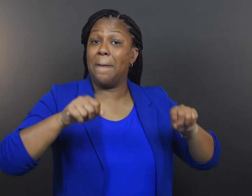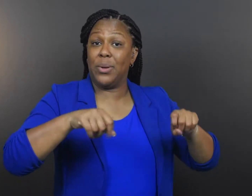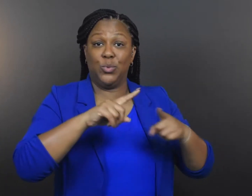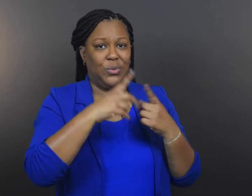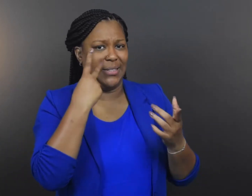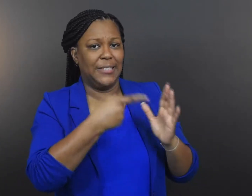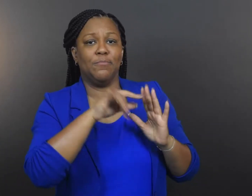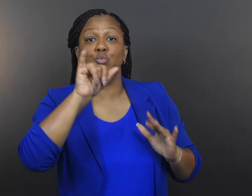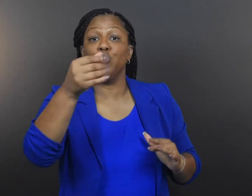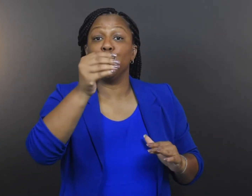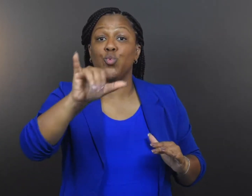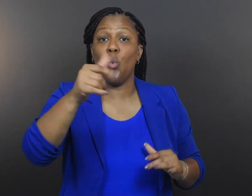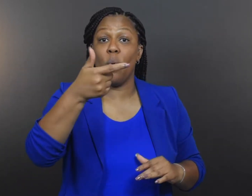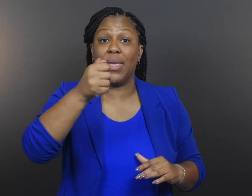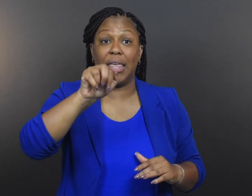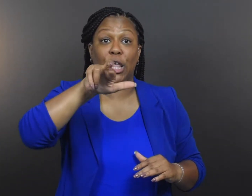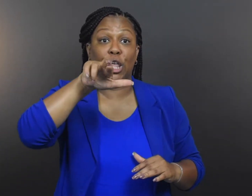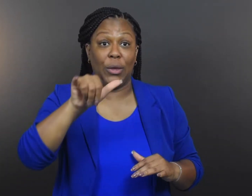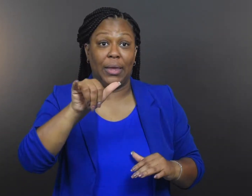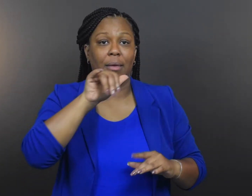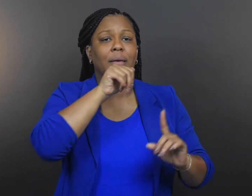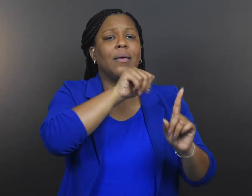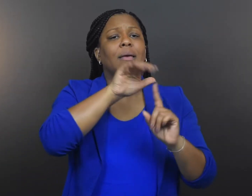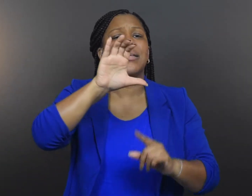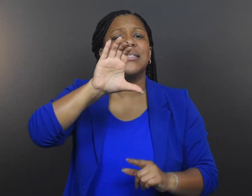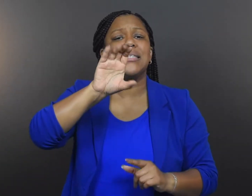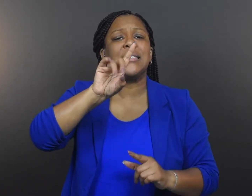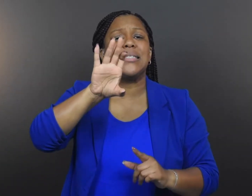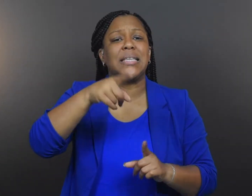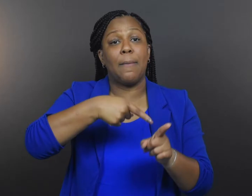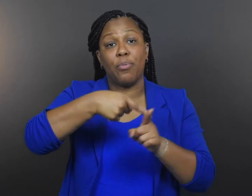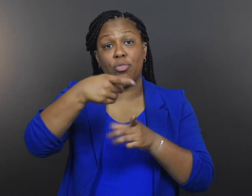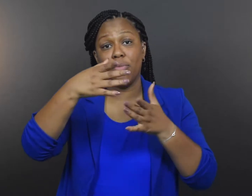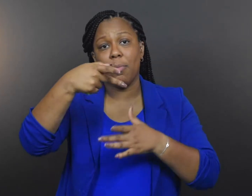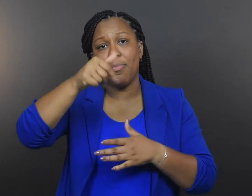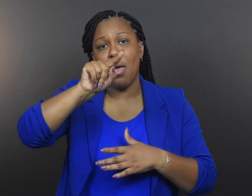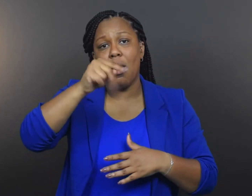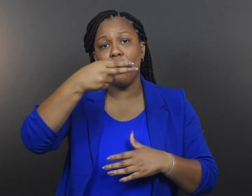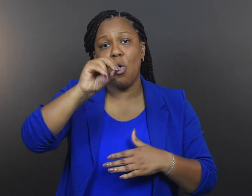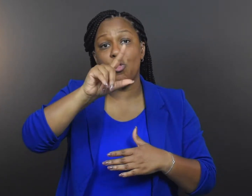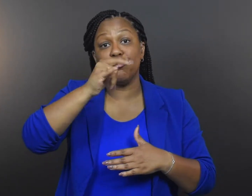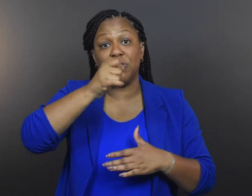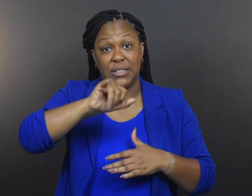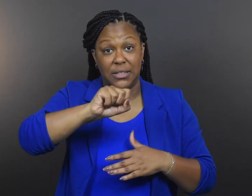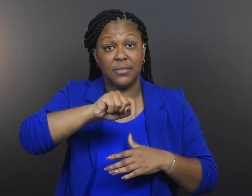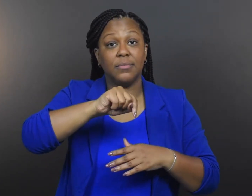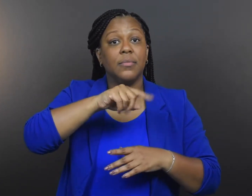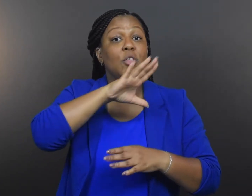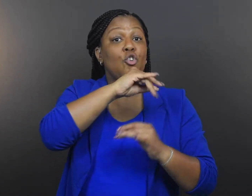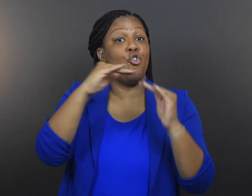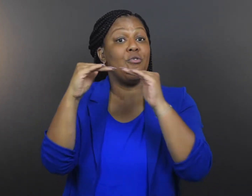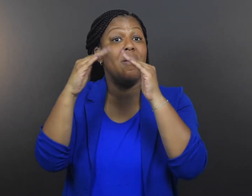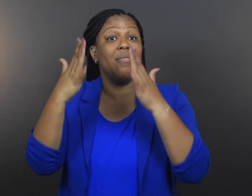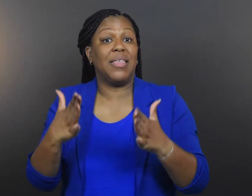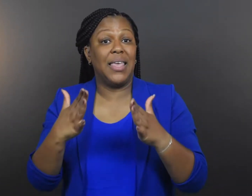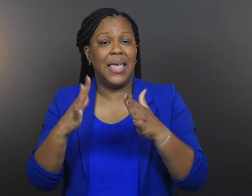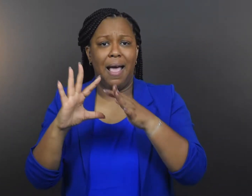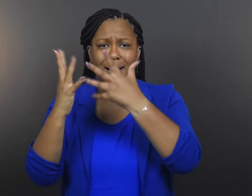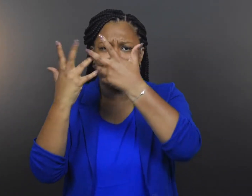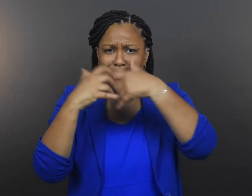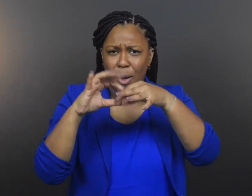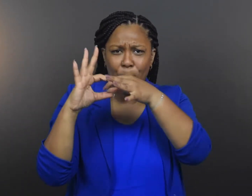It has enabled Joy Gary, a CDC pathologist, and her colleagues to collaborate without